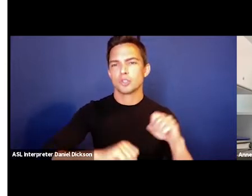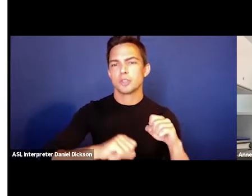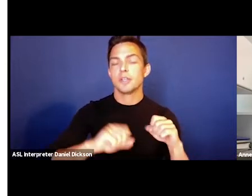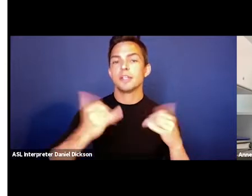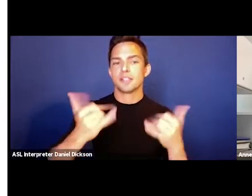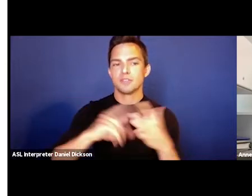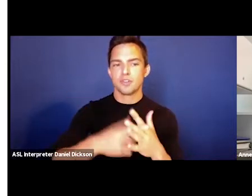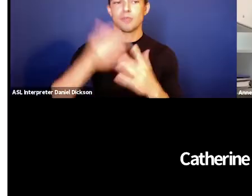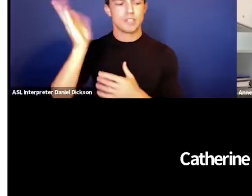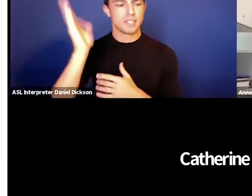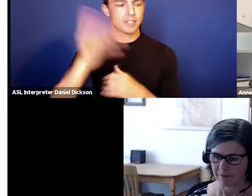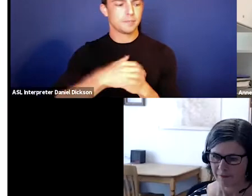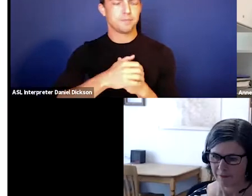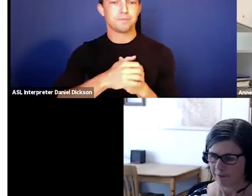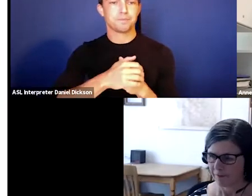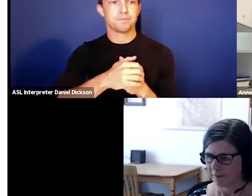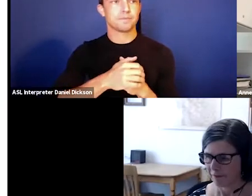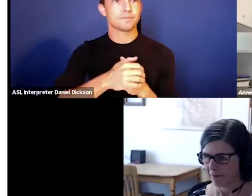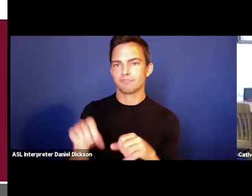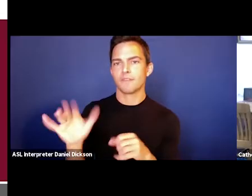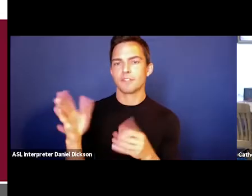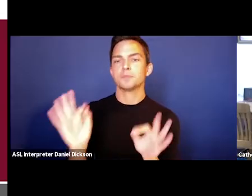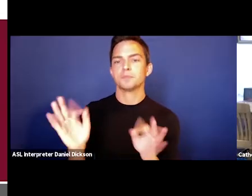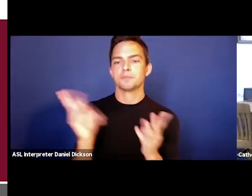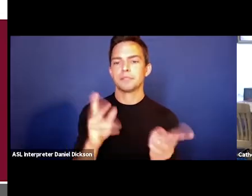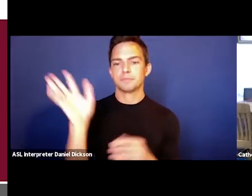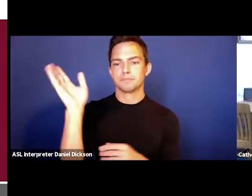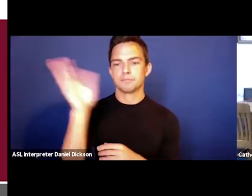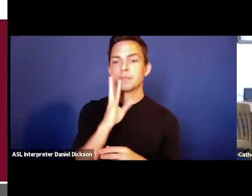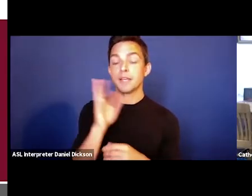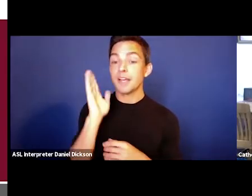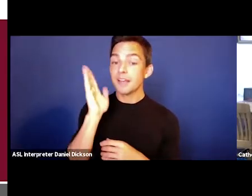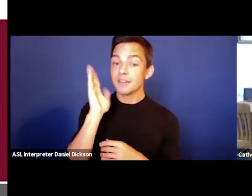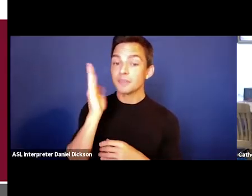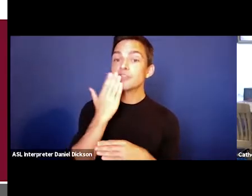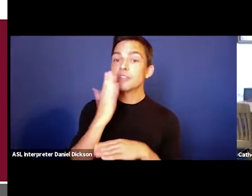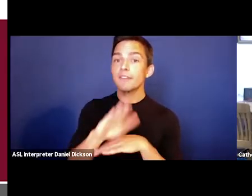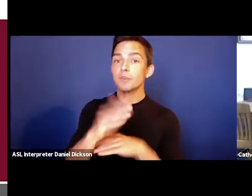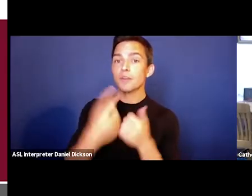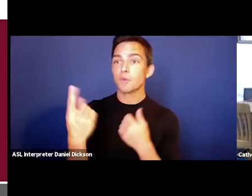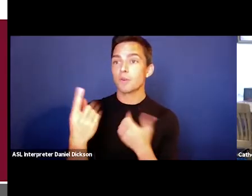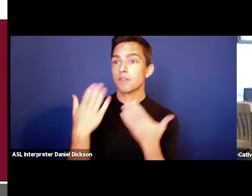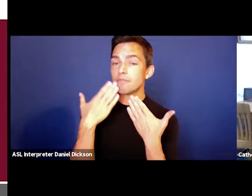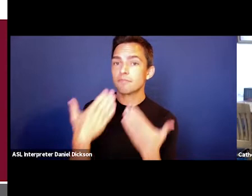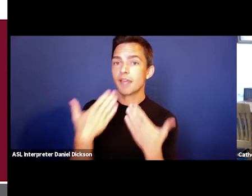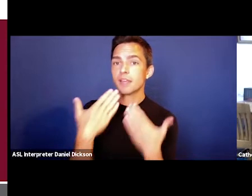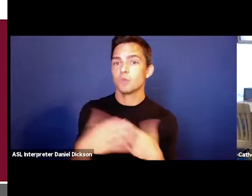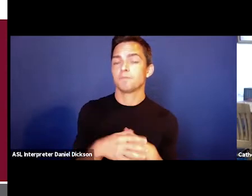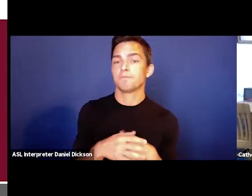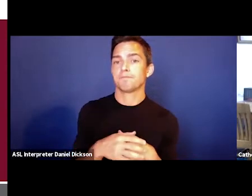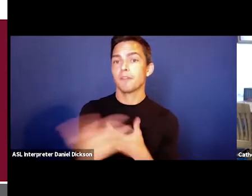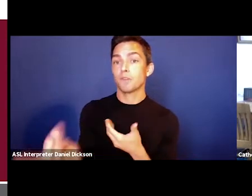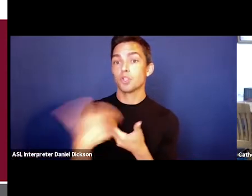[Dr. Catherine Ipsen:] Good afternoon everyone and thank you for joining this webinar and thanks